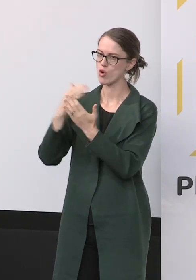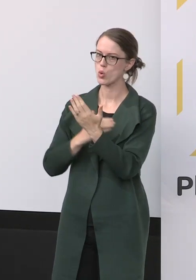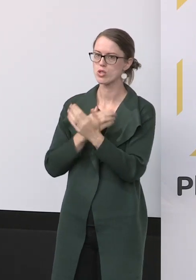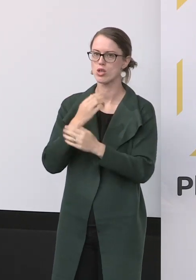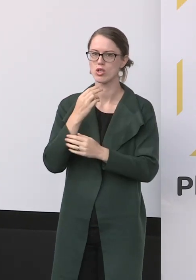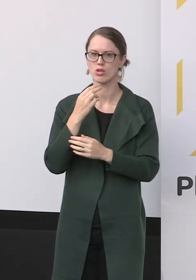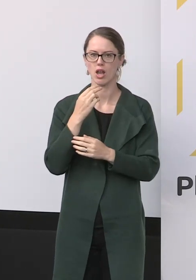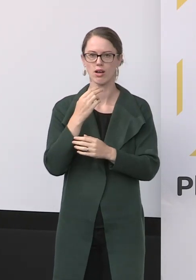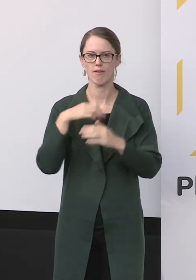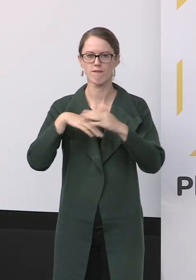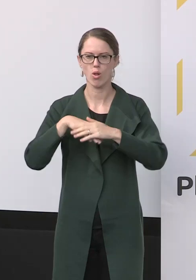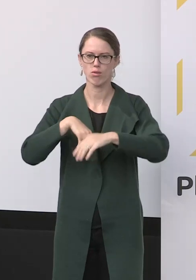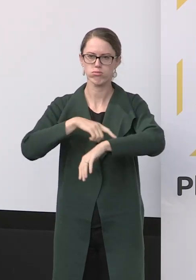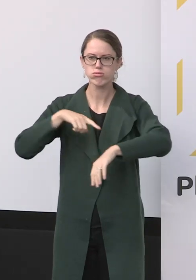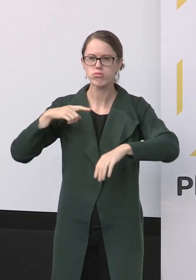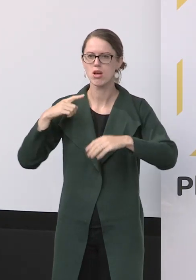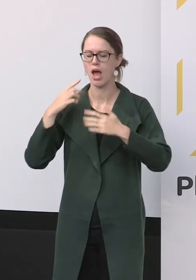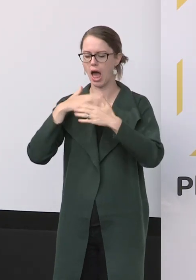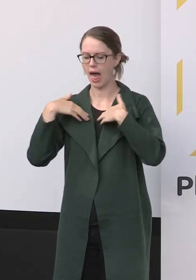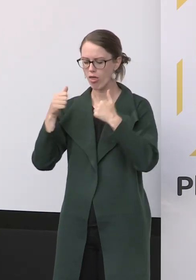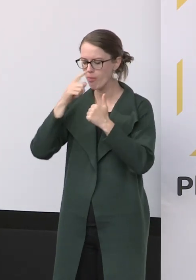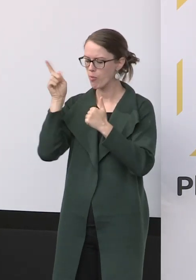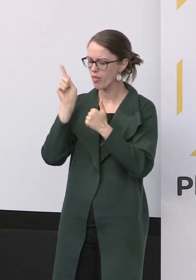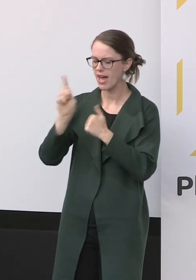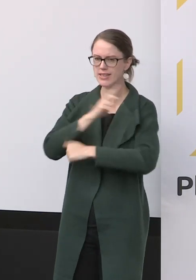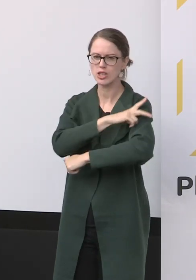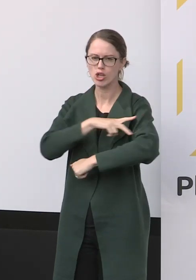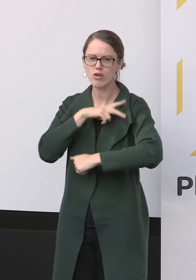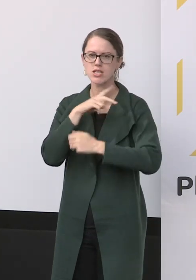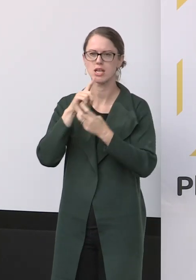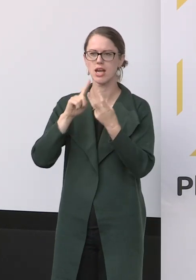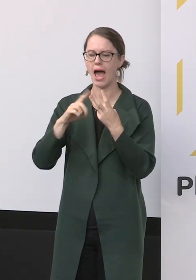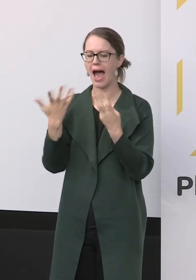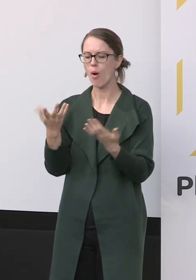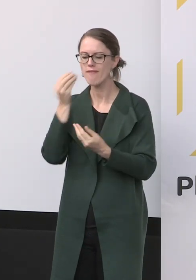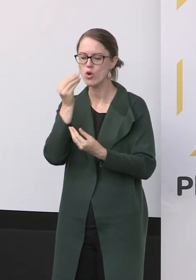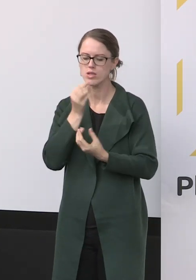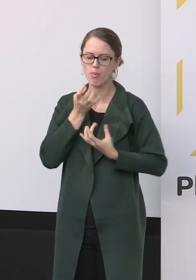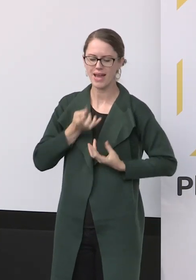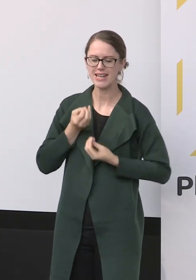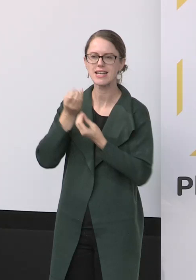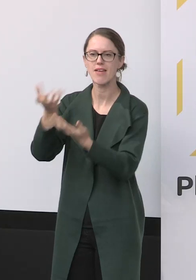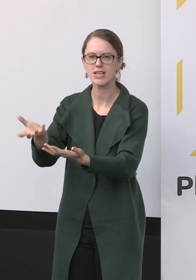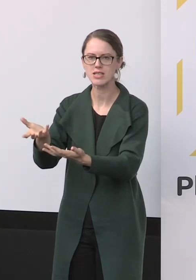Auckland last Friday, it's quite a complex operation -